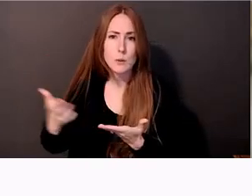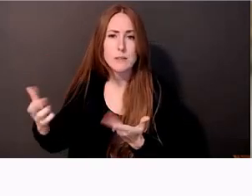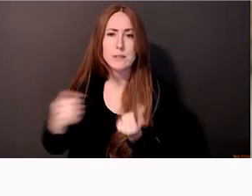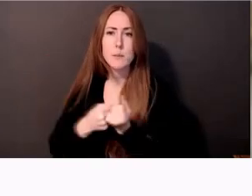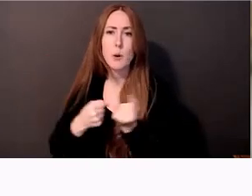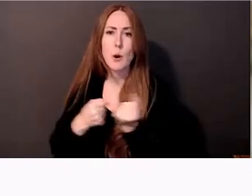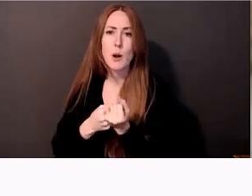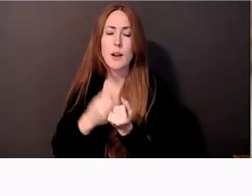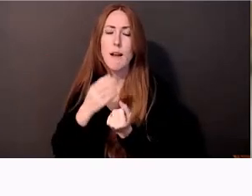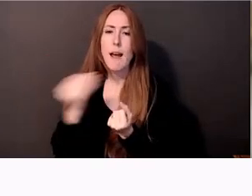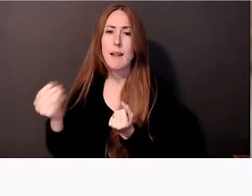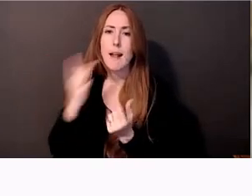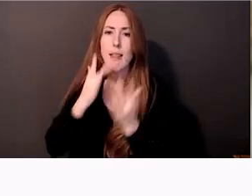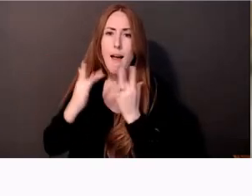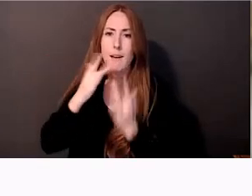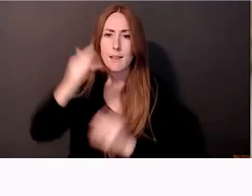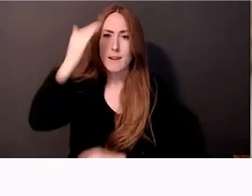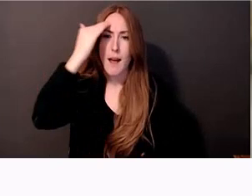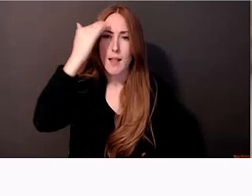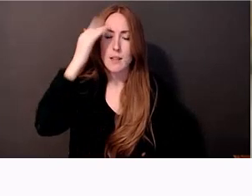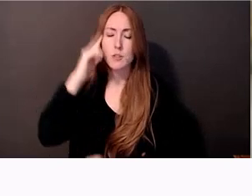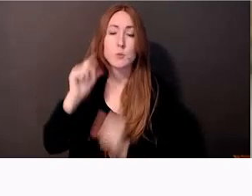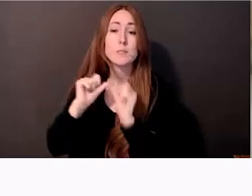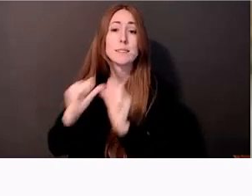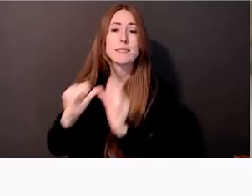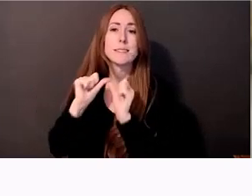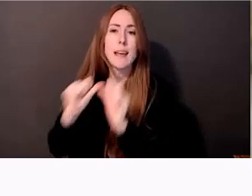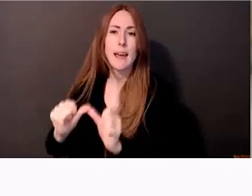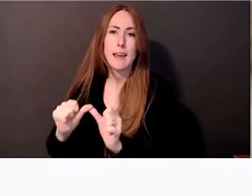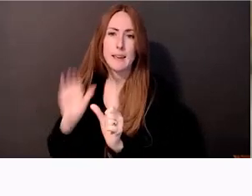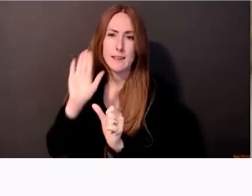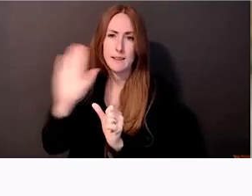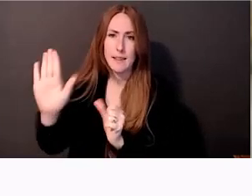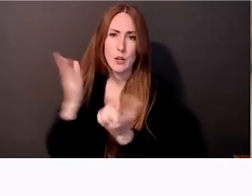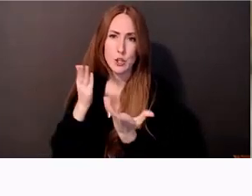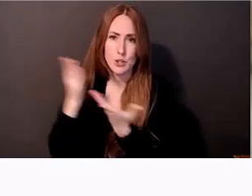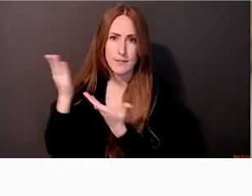their technology or their services. So what we've done with that, then,